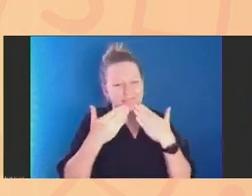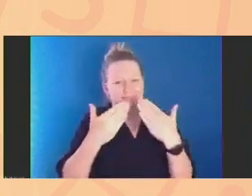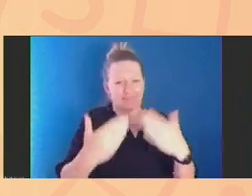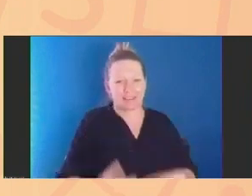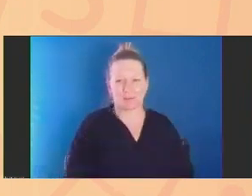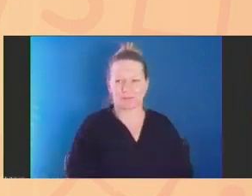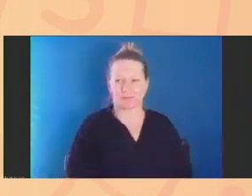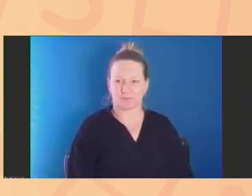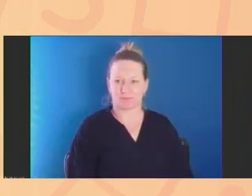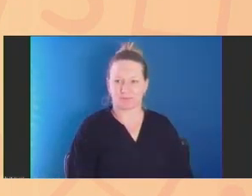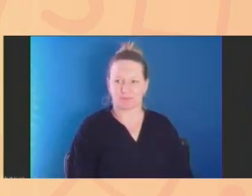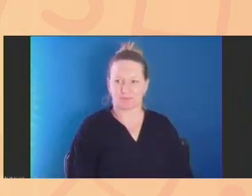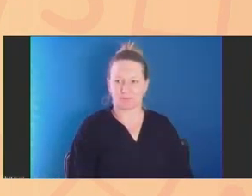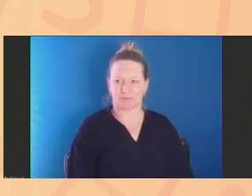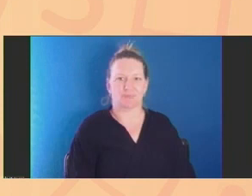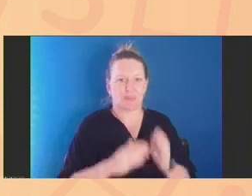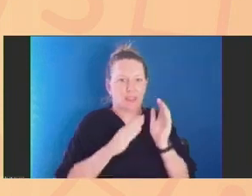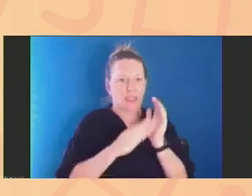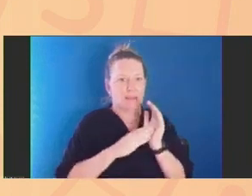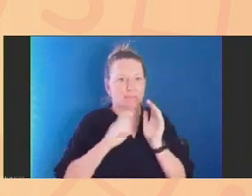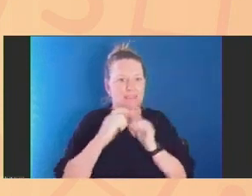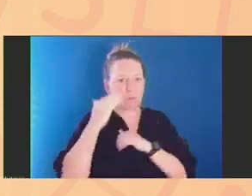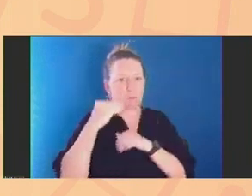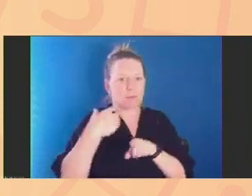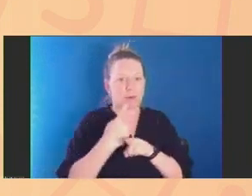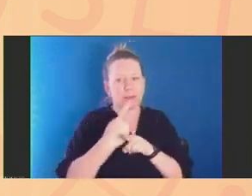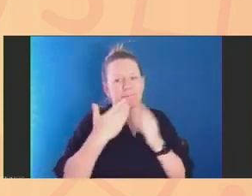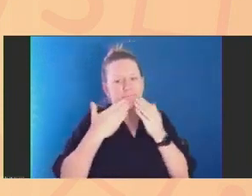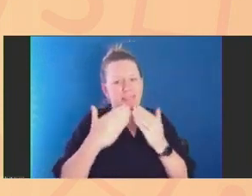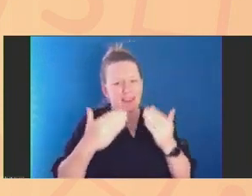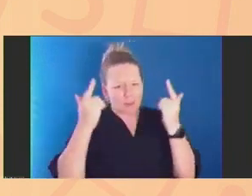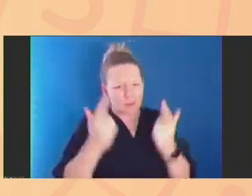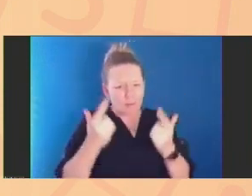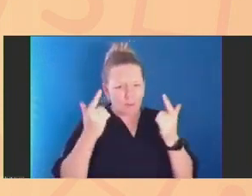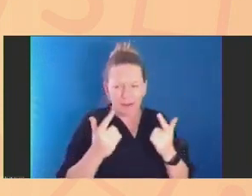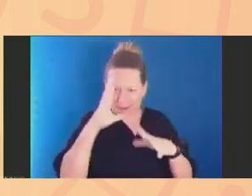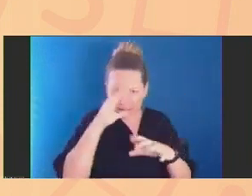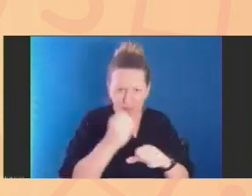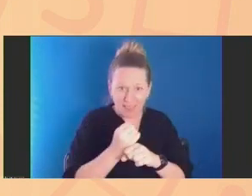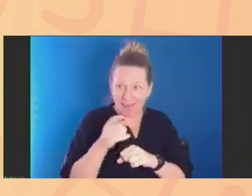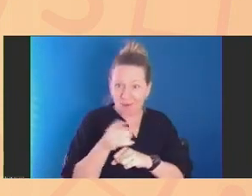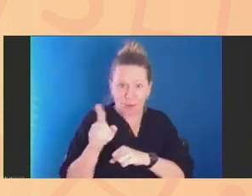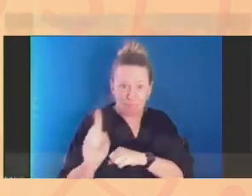Thank you so much, that was amazing. I can't believe it's some of you guys' first time on the stage. You did spectacularly. Come on.